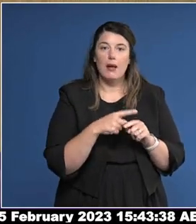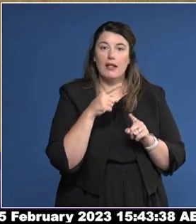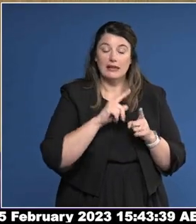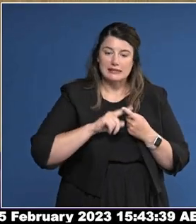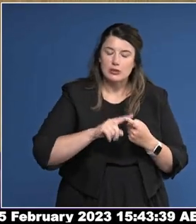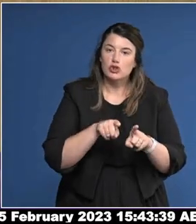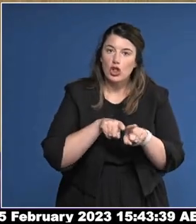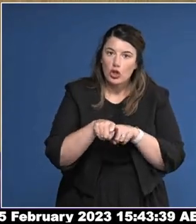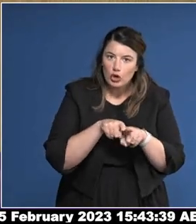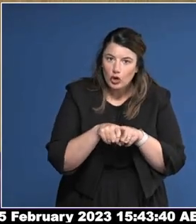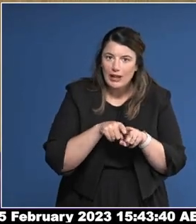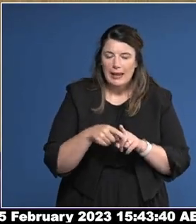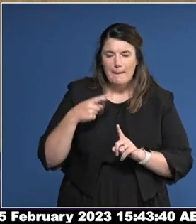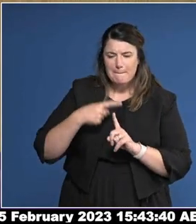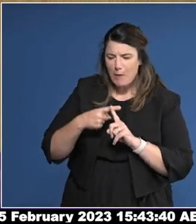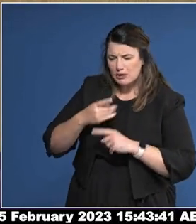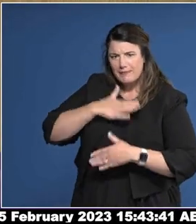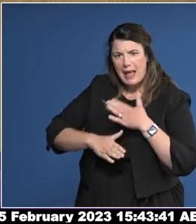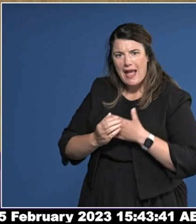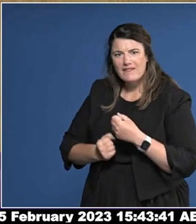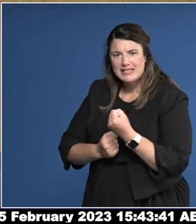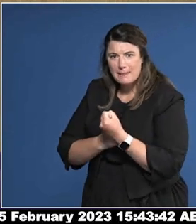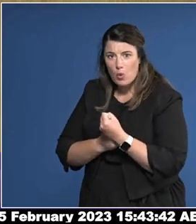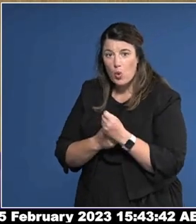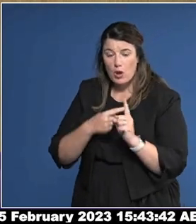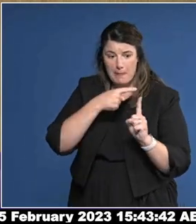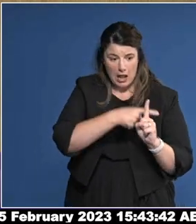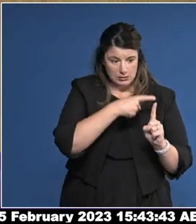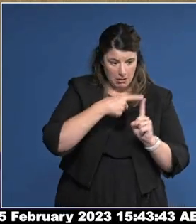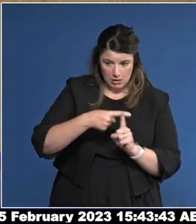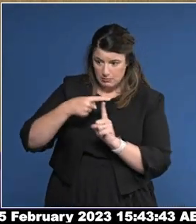behaviour support, all of those pieces that go around making sure - or hoping to make